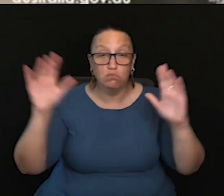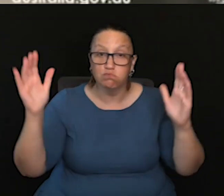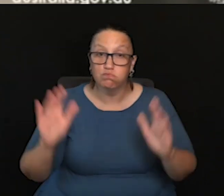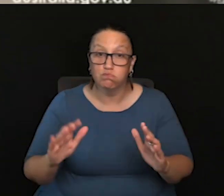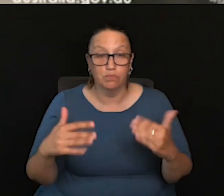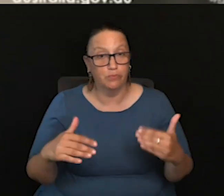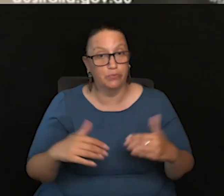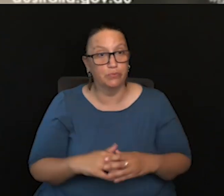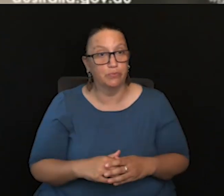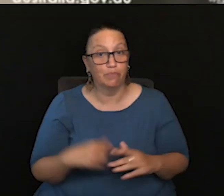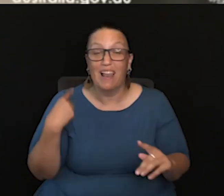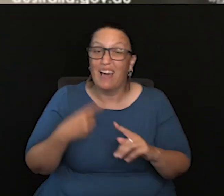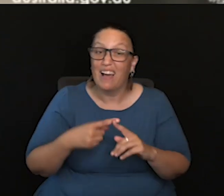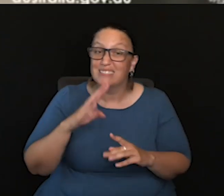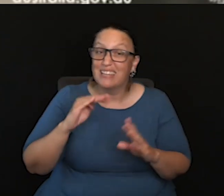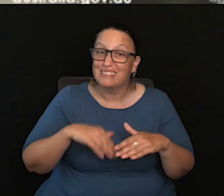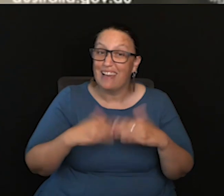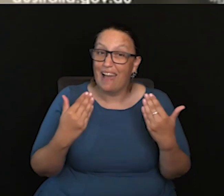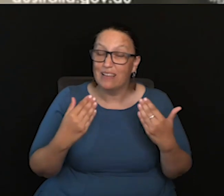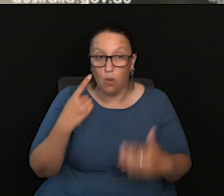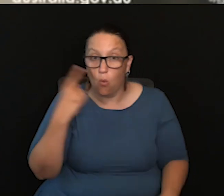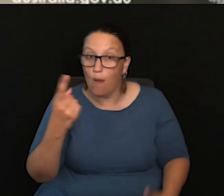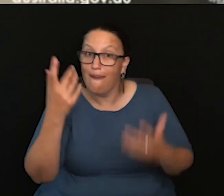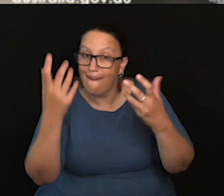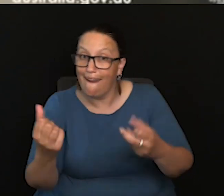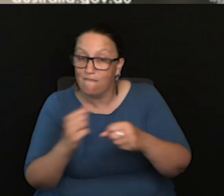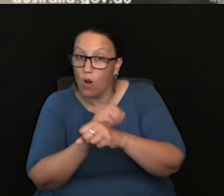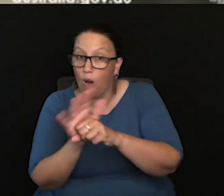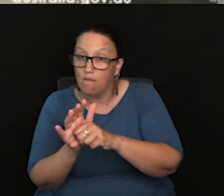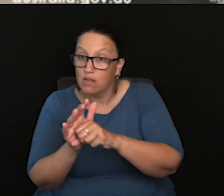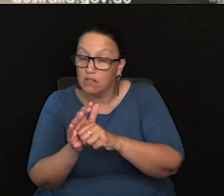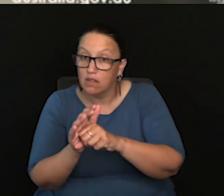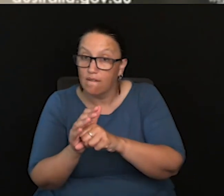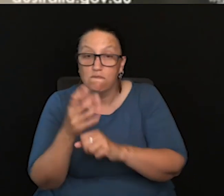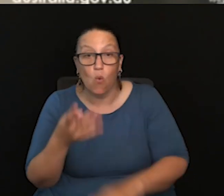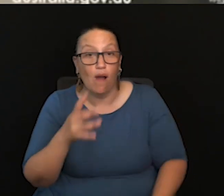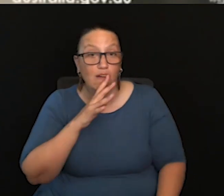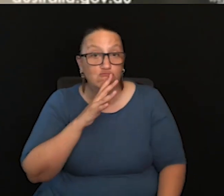it's a decrease in hospitalisations around the country for people with COVID of 487,